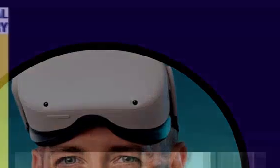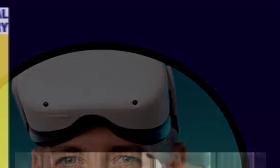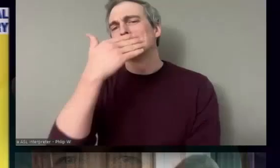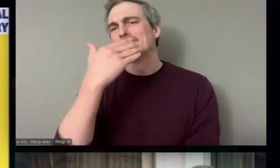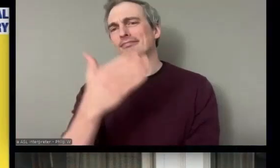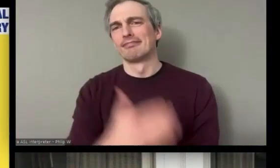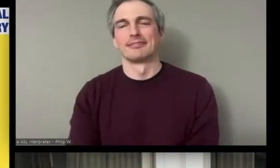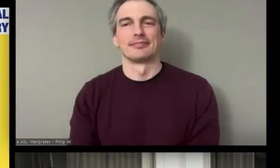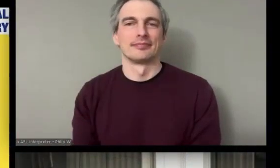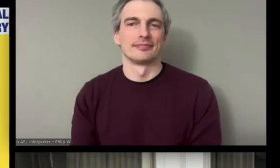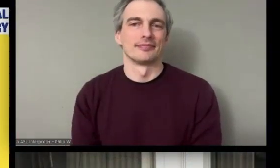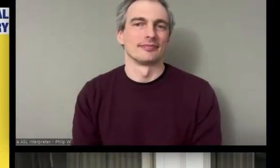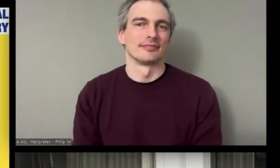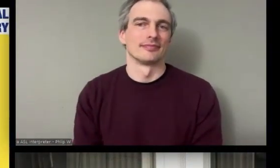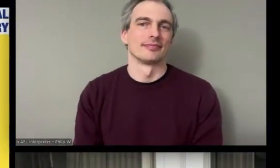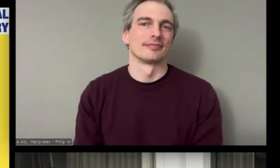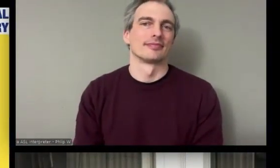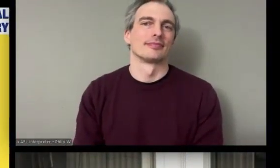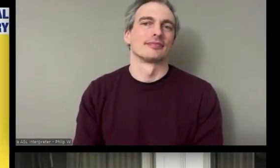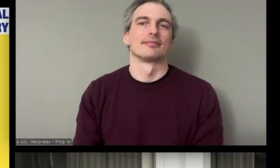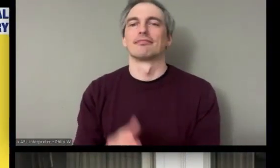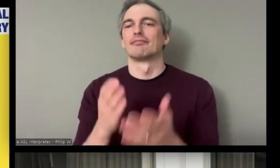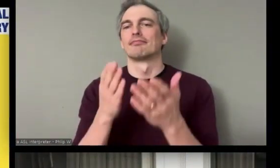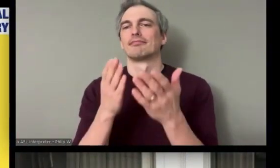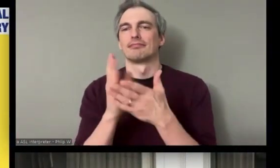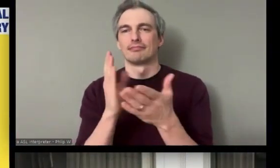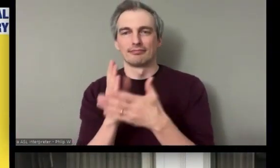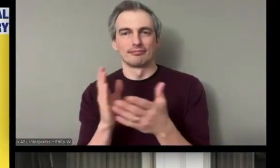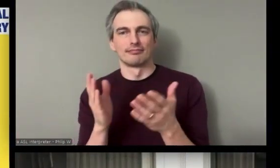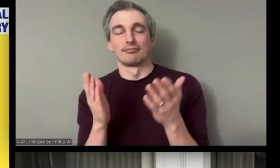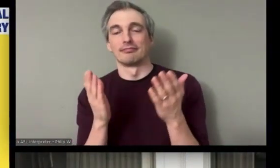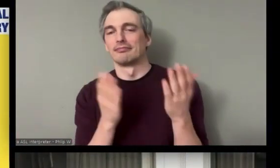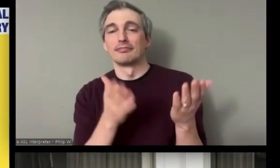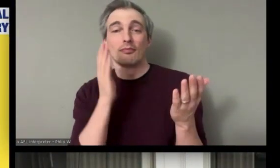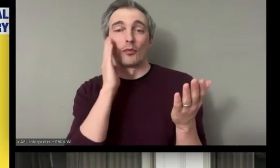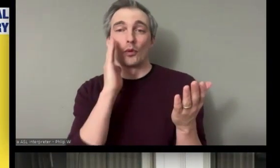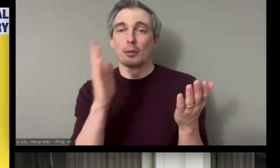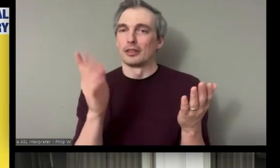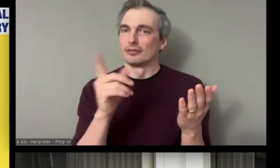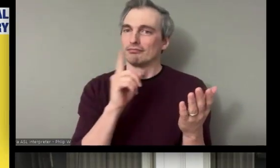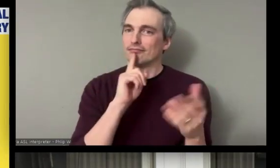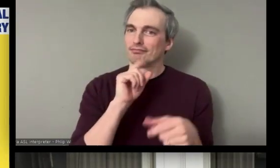Thank you! All right. So this is going to be a really interesting presentation, I hope.